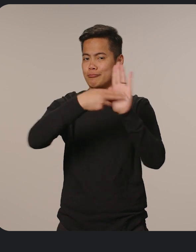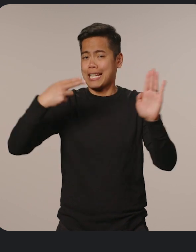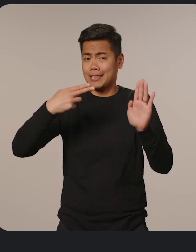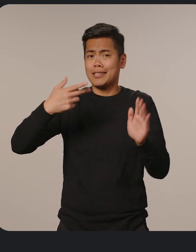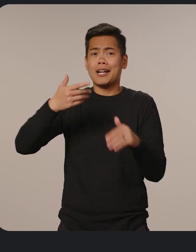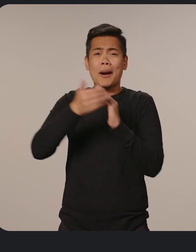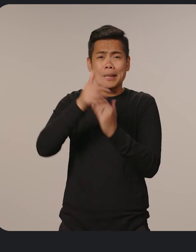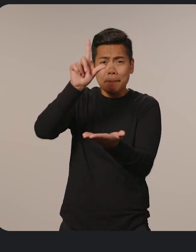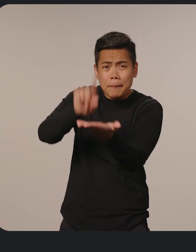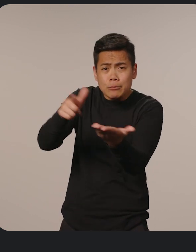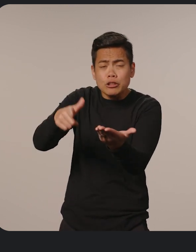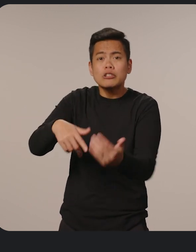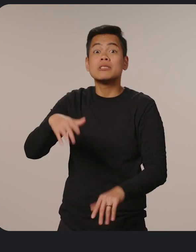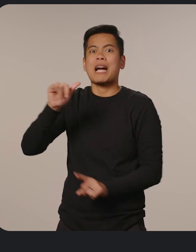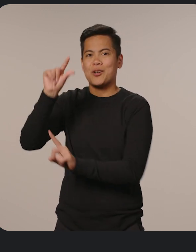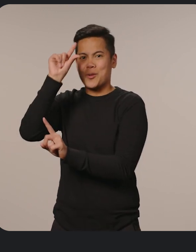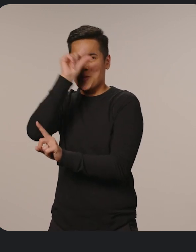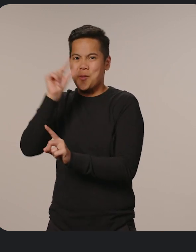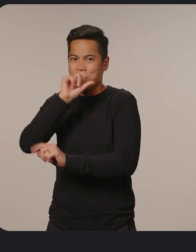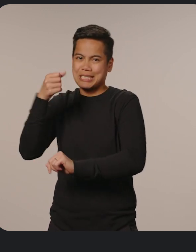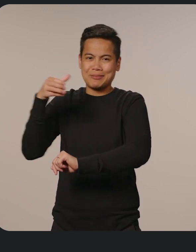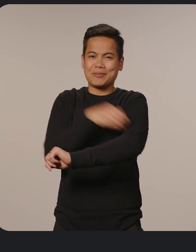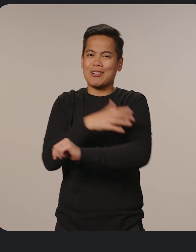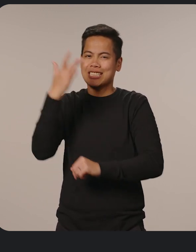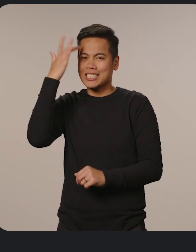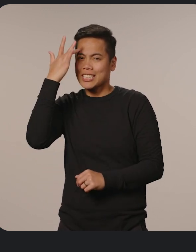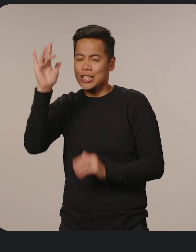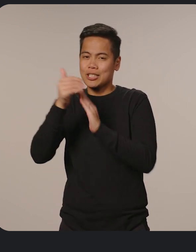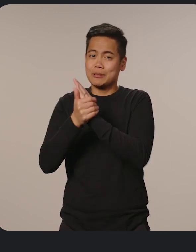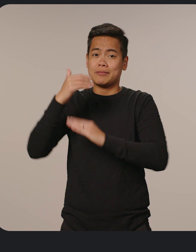platform. Finally, to learn more about what we've announced today